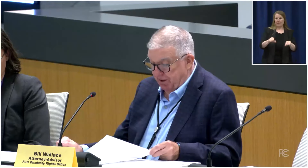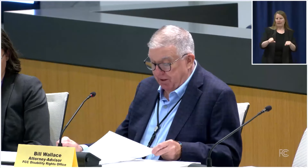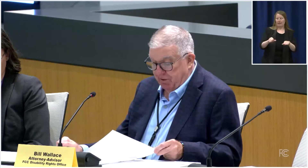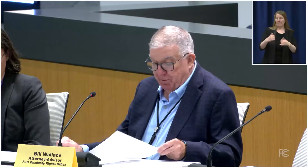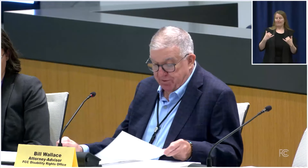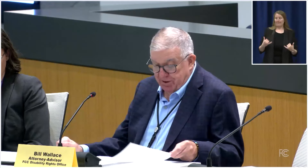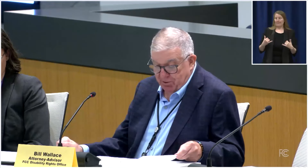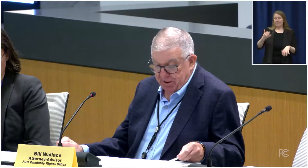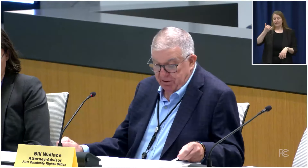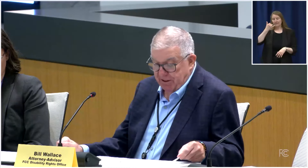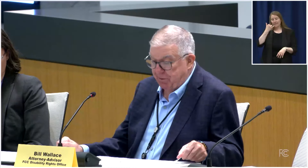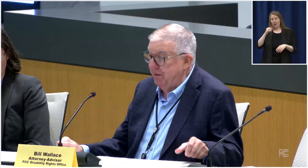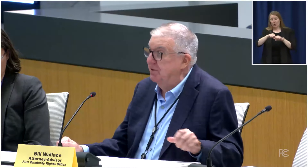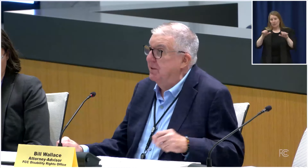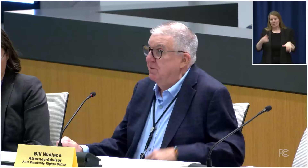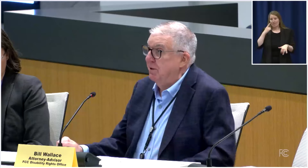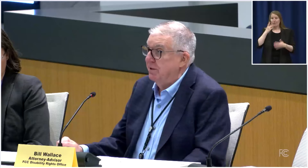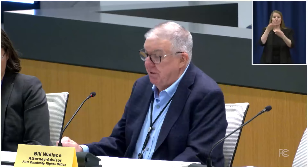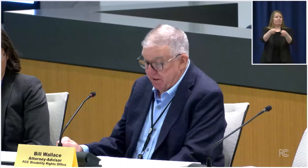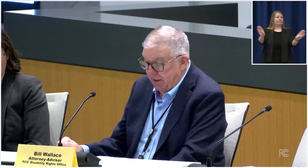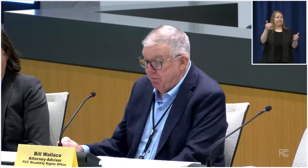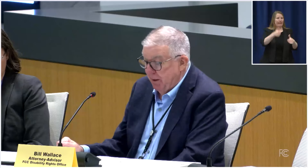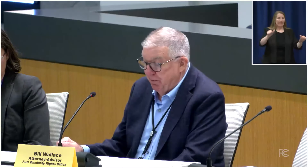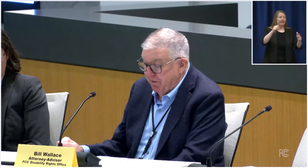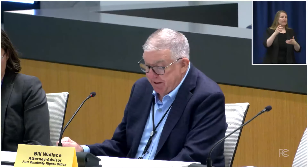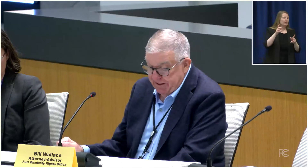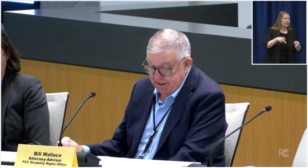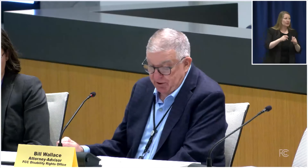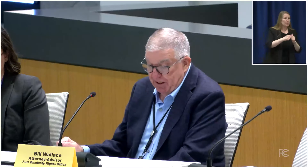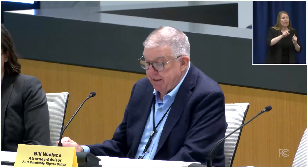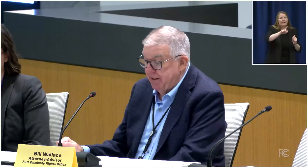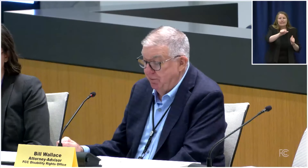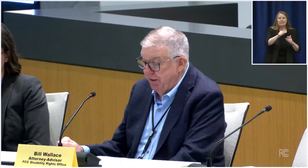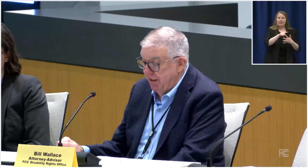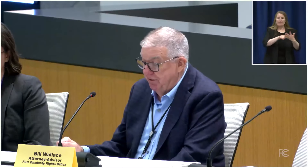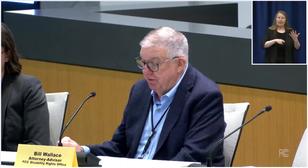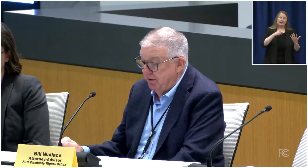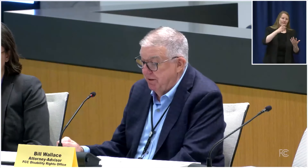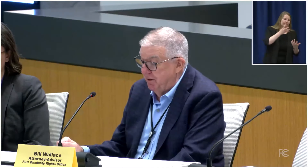THAT COMPARED TO TRADITIONAL RELAY SERVICES POINT-TO-POINT SERVICES LIKE